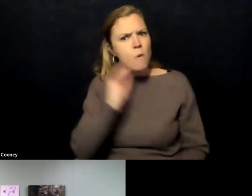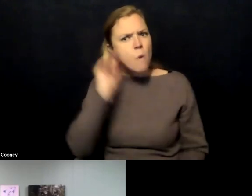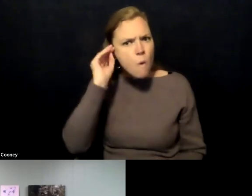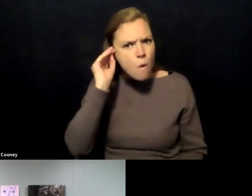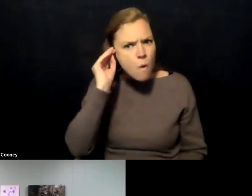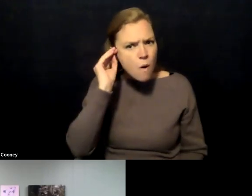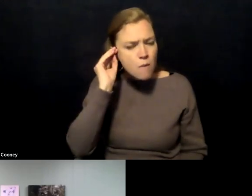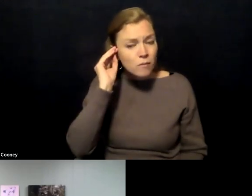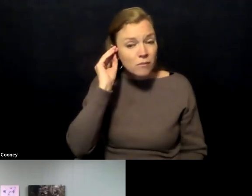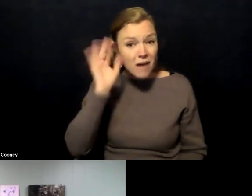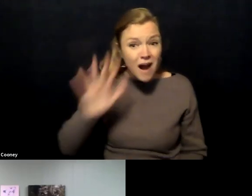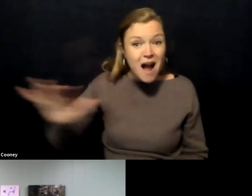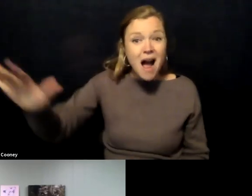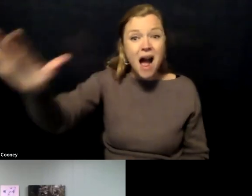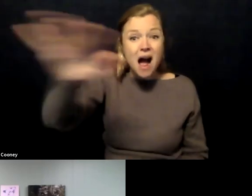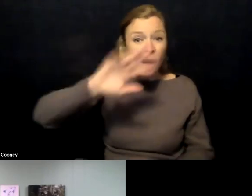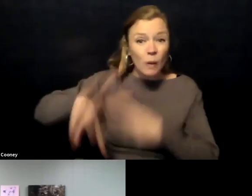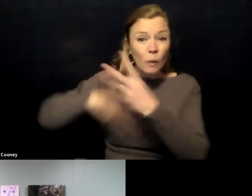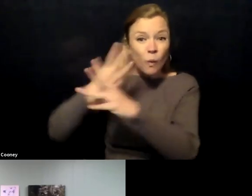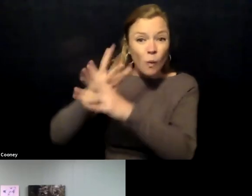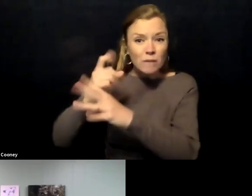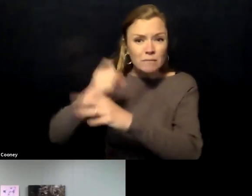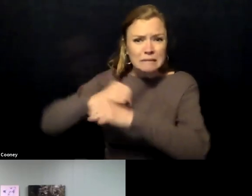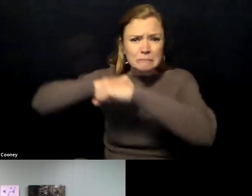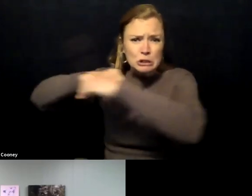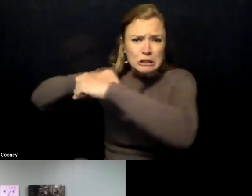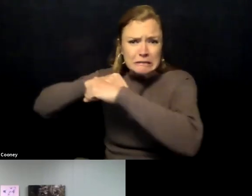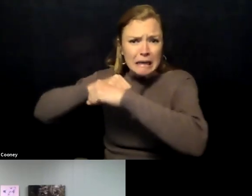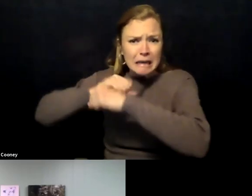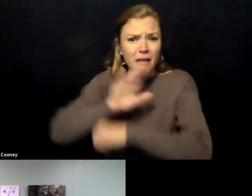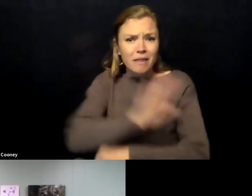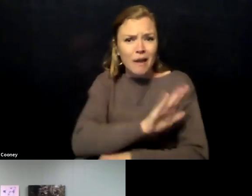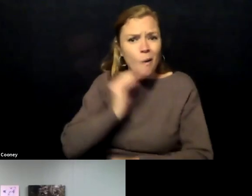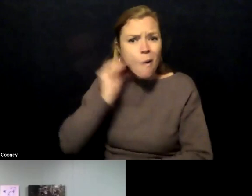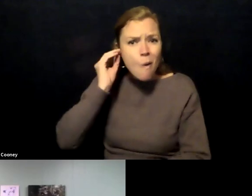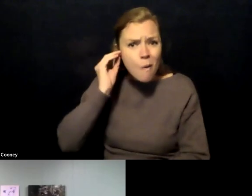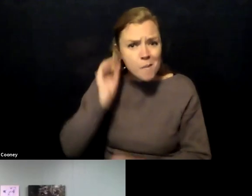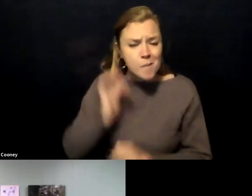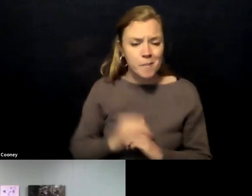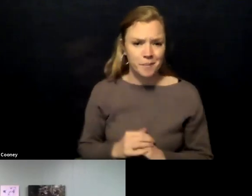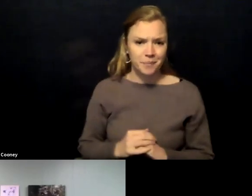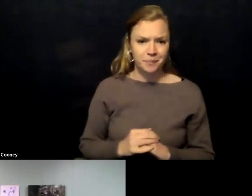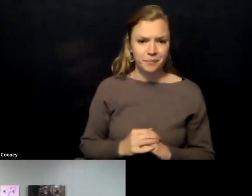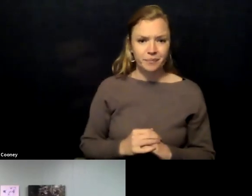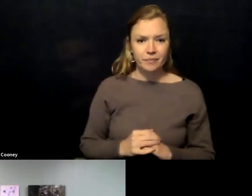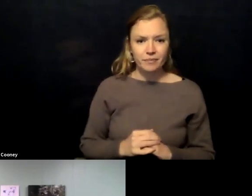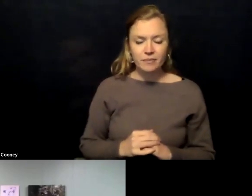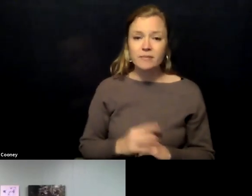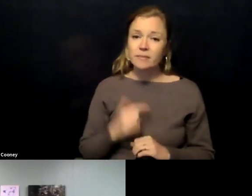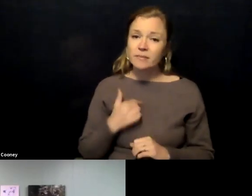again as much as I can within the constraints of our whitetail deer population,